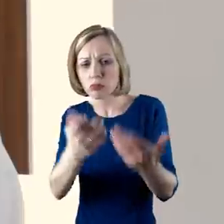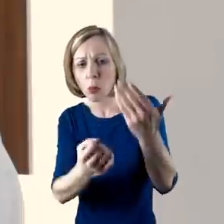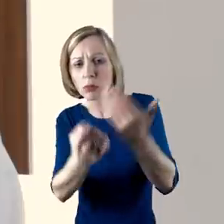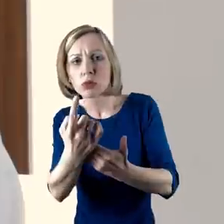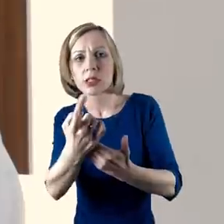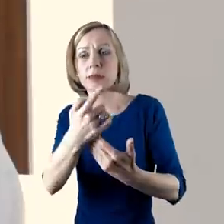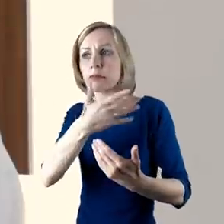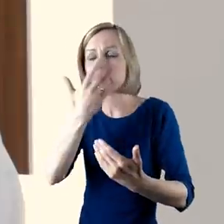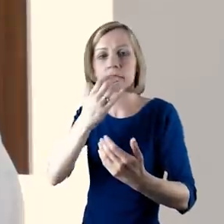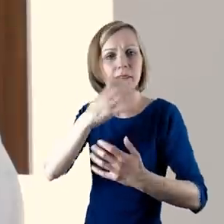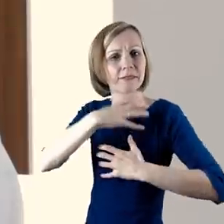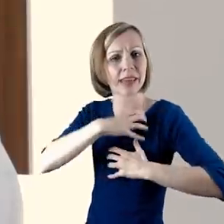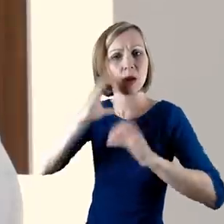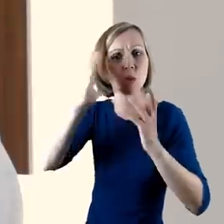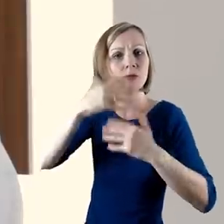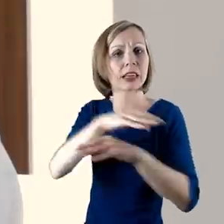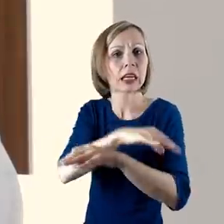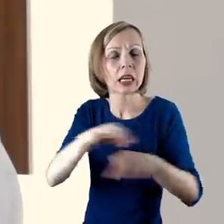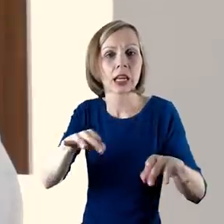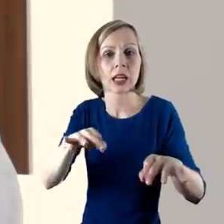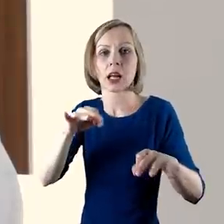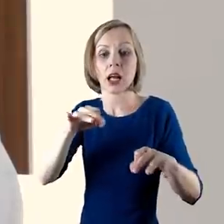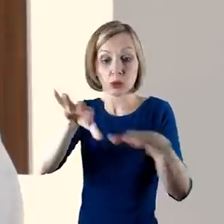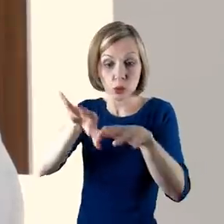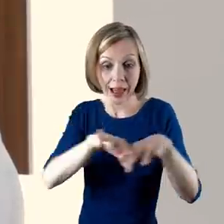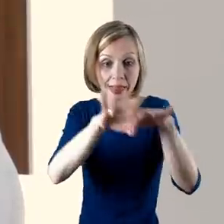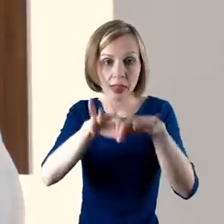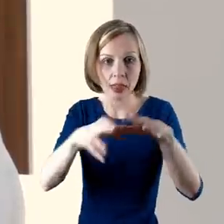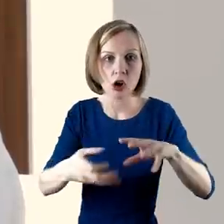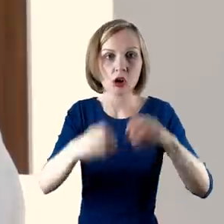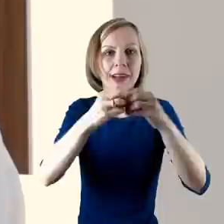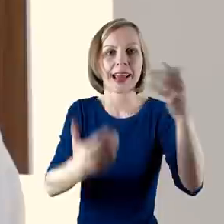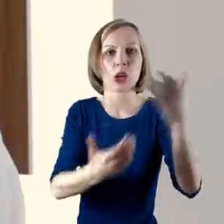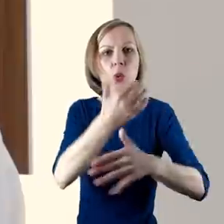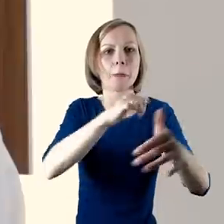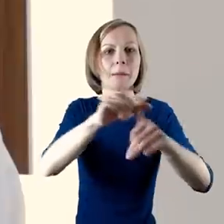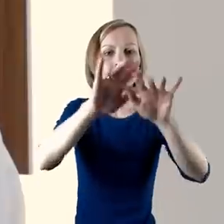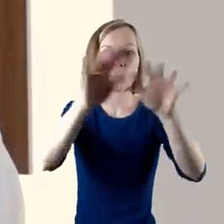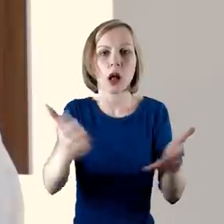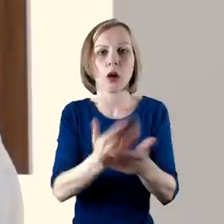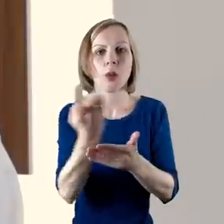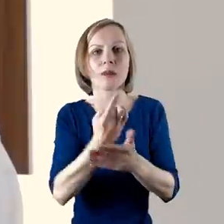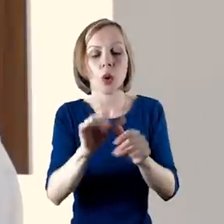and to work together to create a better world for the next young people. Amen.